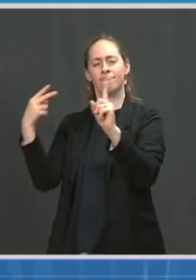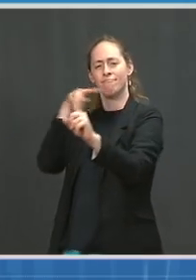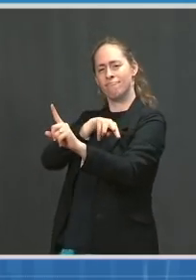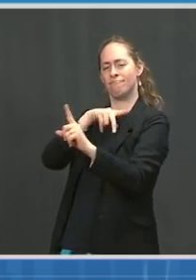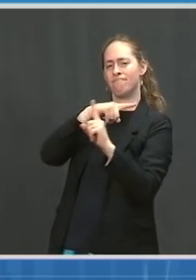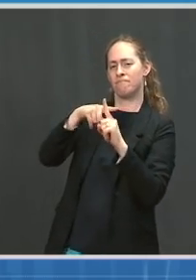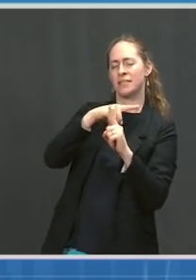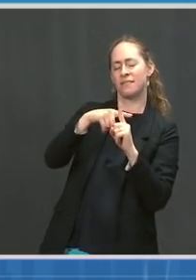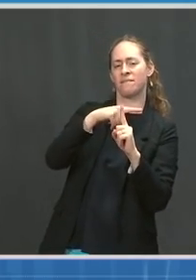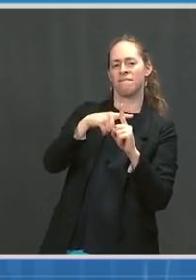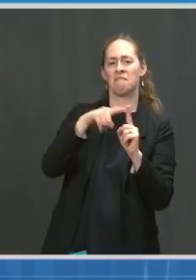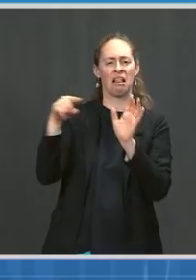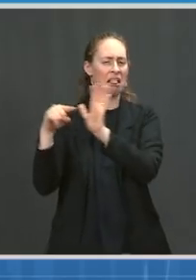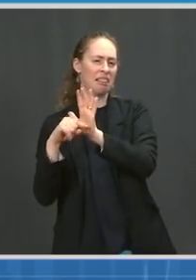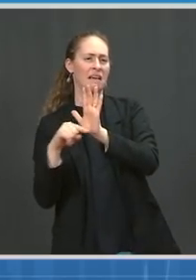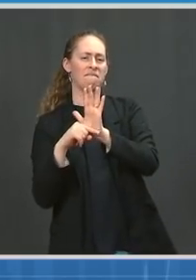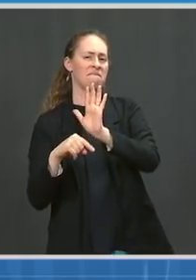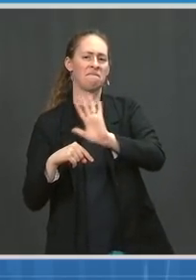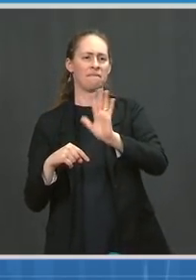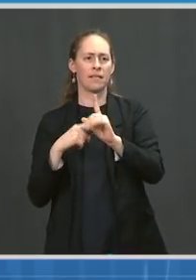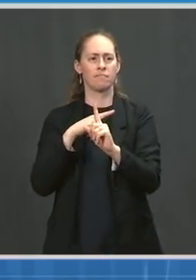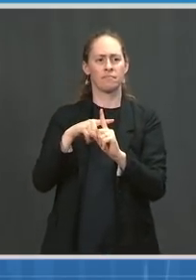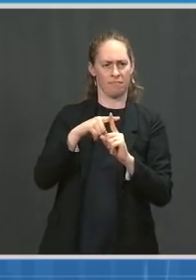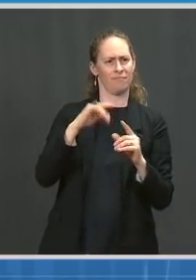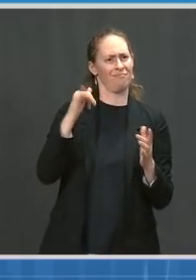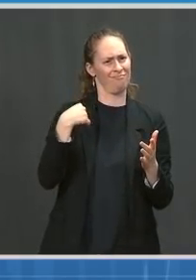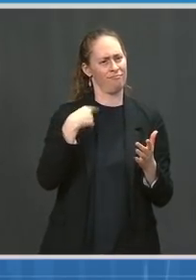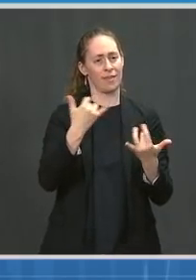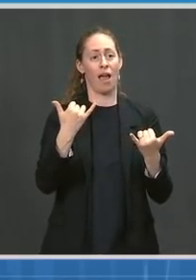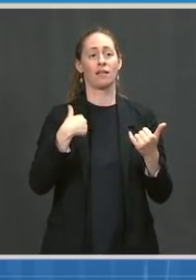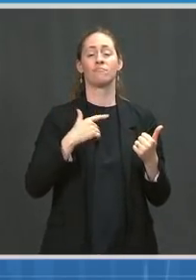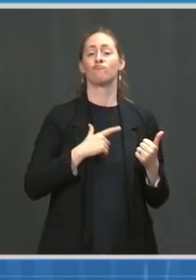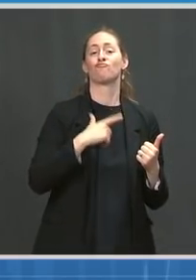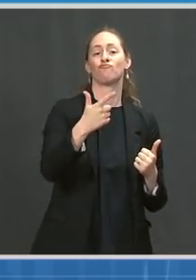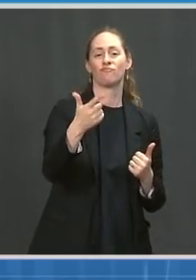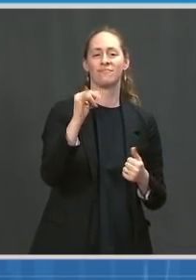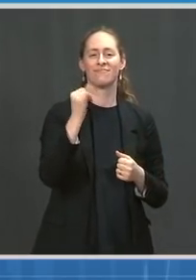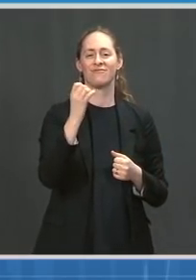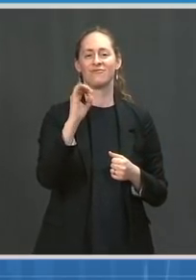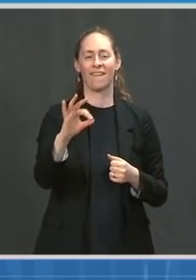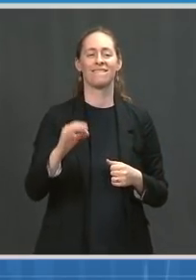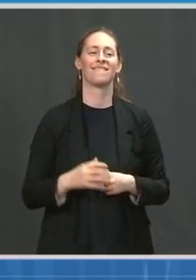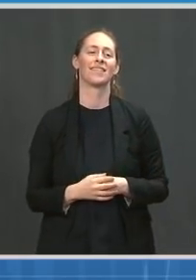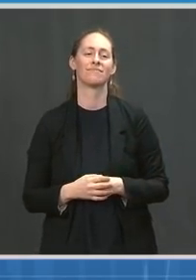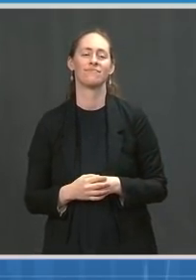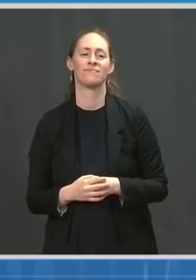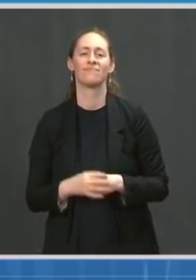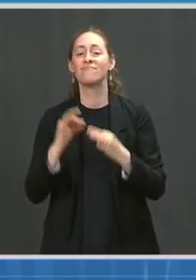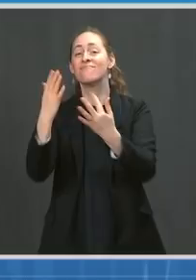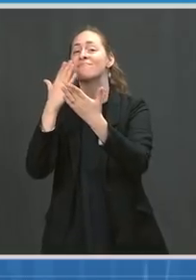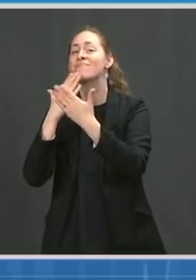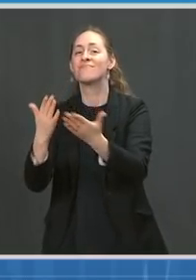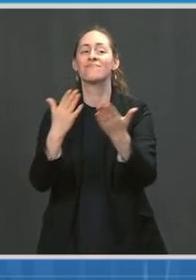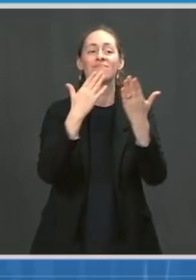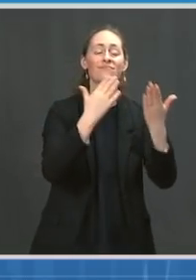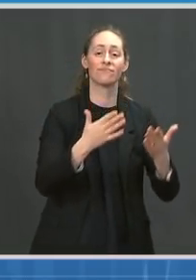So, with that, let's get back to Jeff. Mr. Zients: Thank you, Dr. Fauci. Thank you, Dr. Walensky. Why don't we open it up for a few questions.